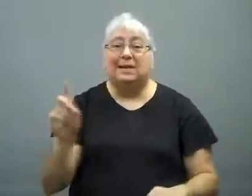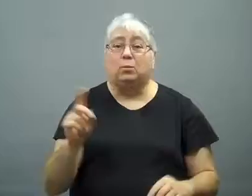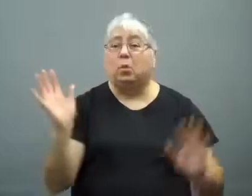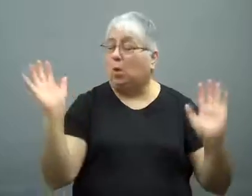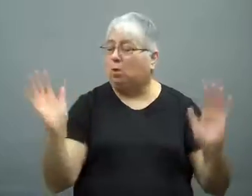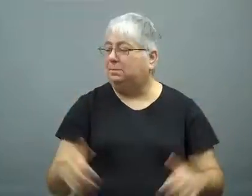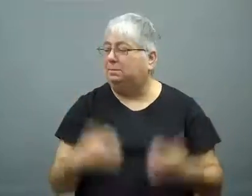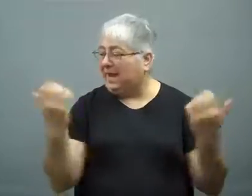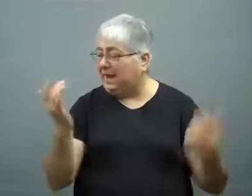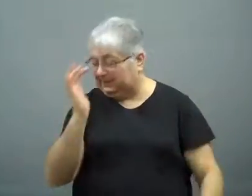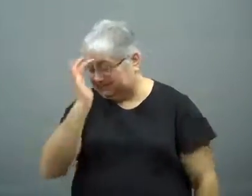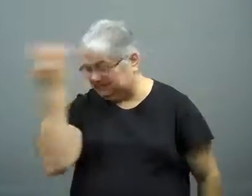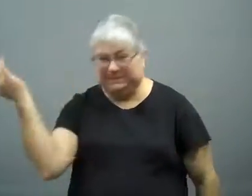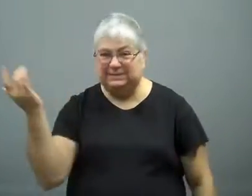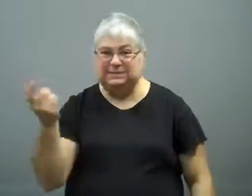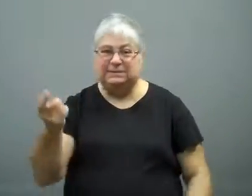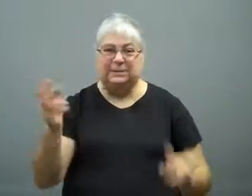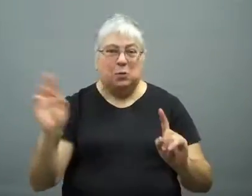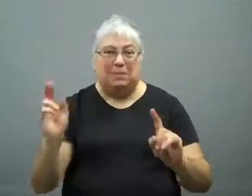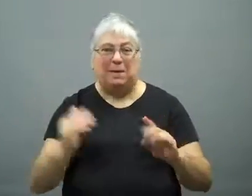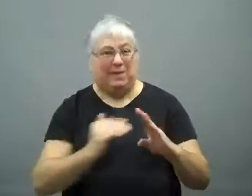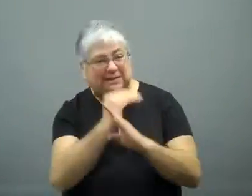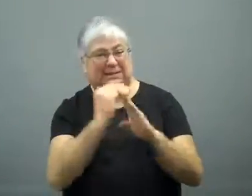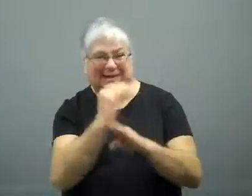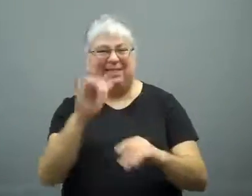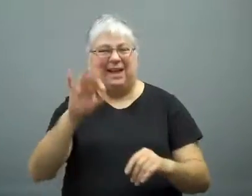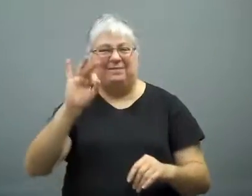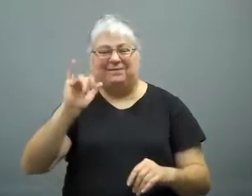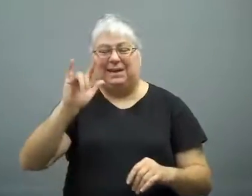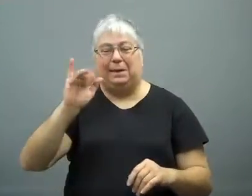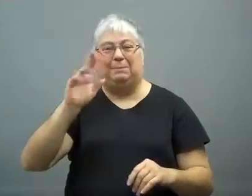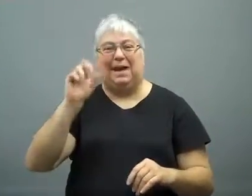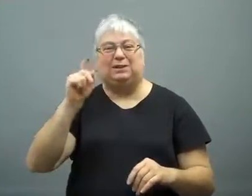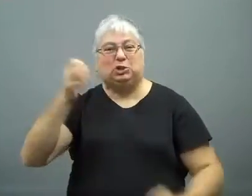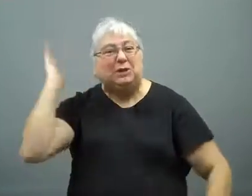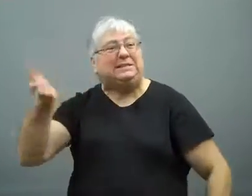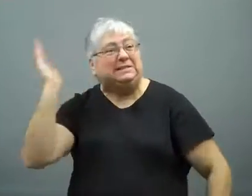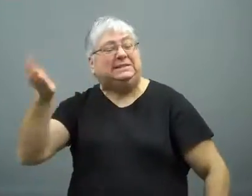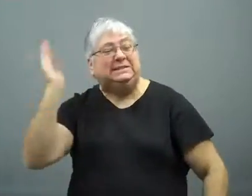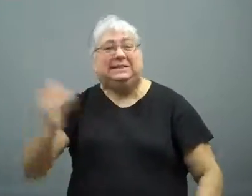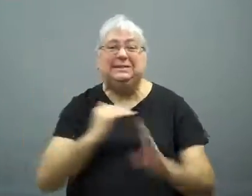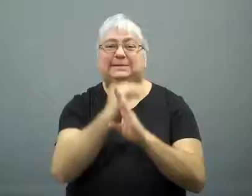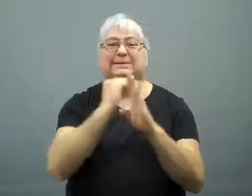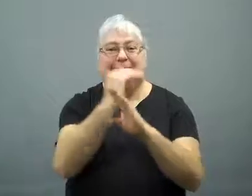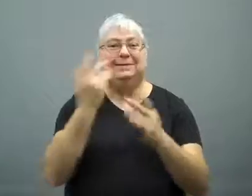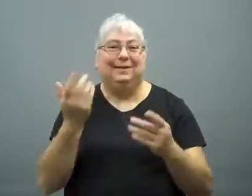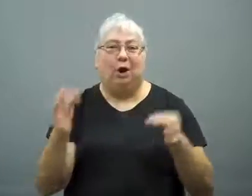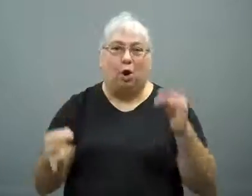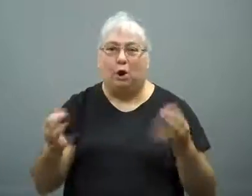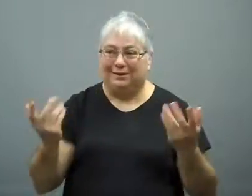The Democrats got fed up with the filibustering, impeding the process.